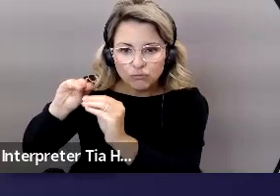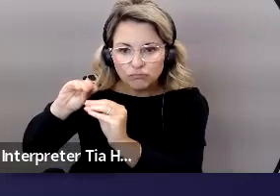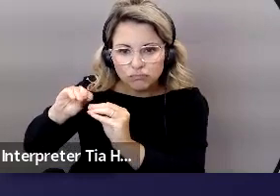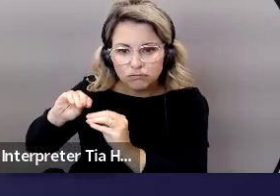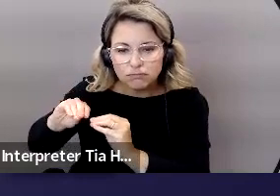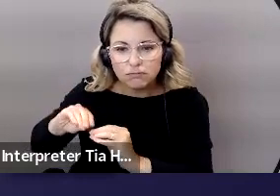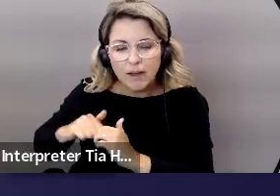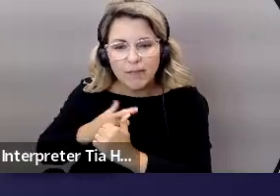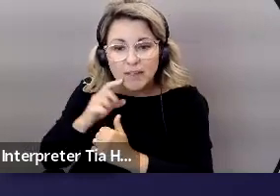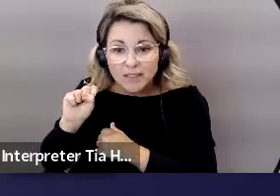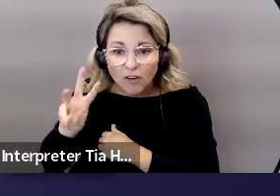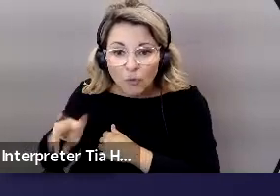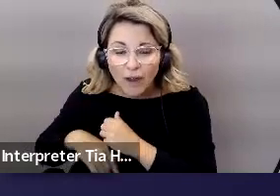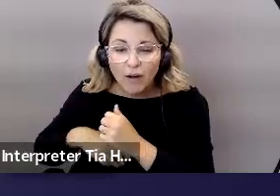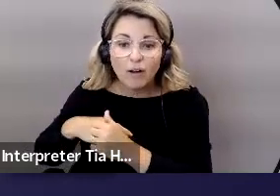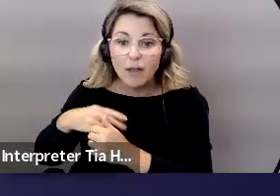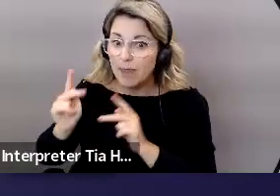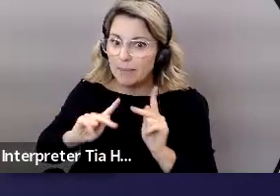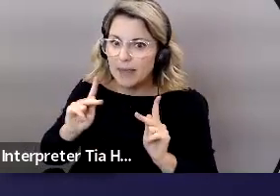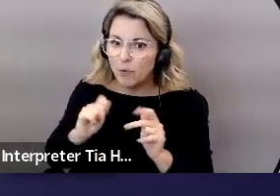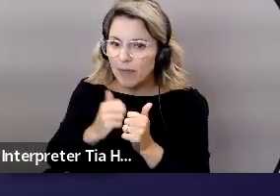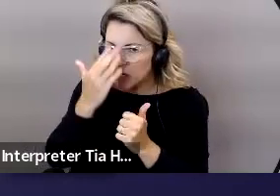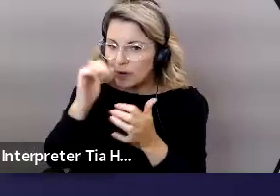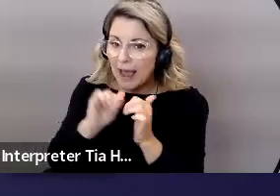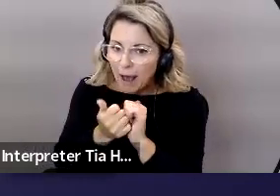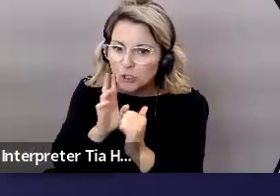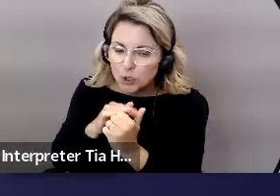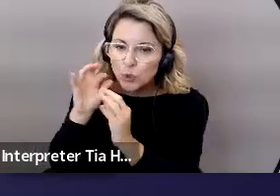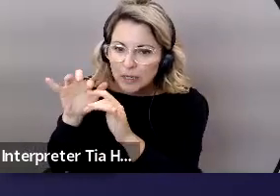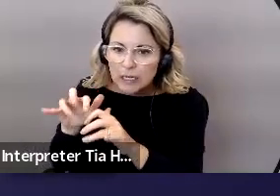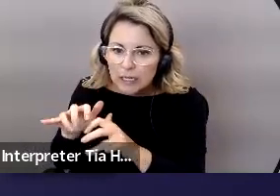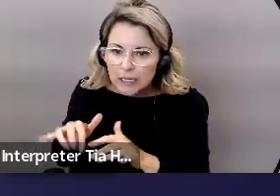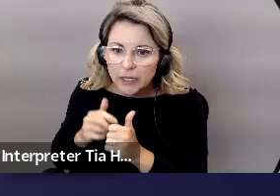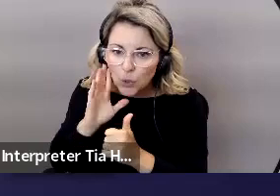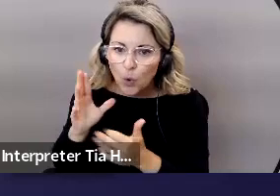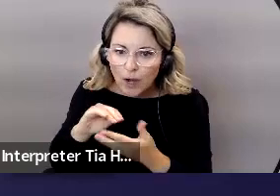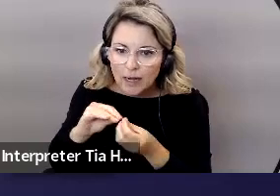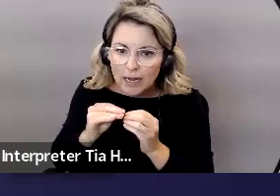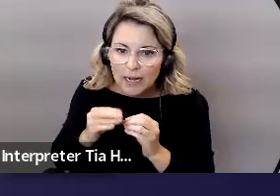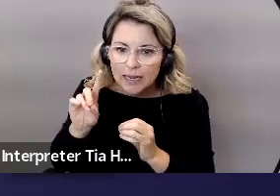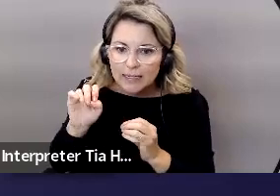the people that know how to collect that data. Those individuals also might end up needing to